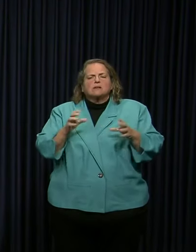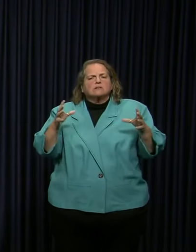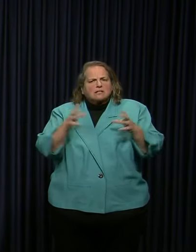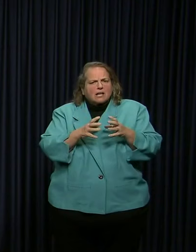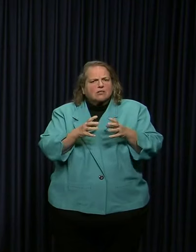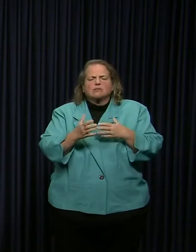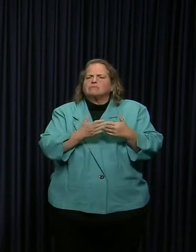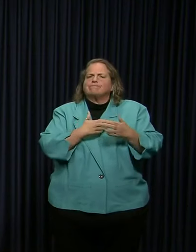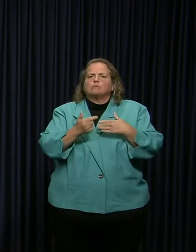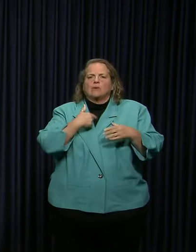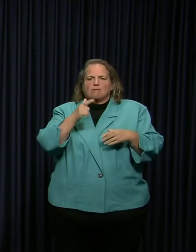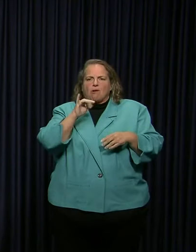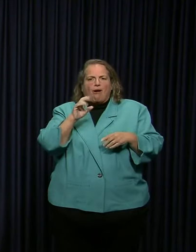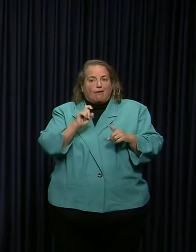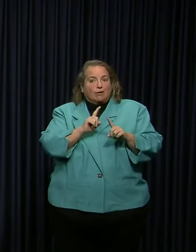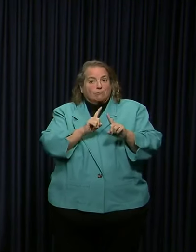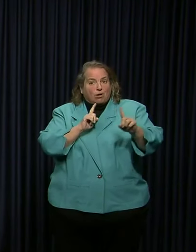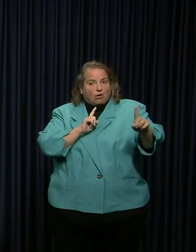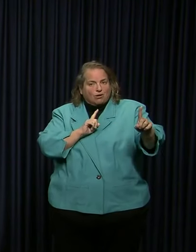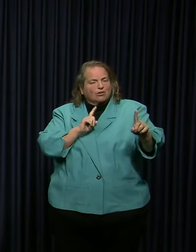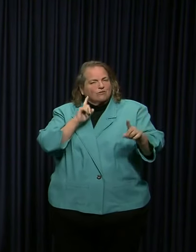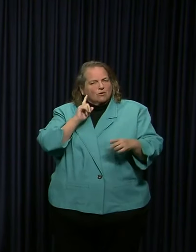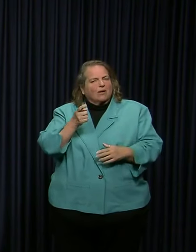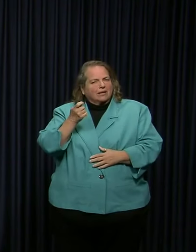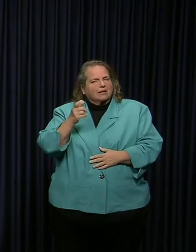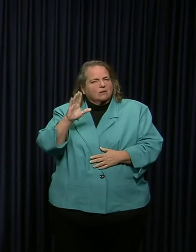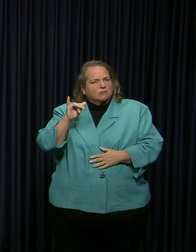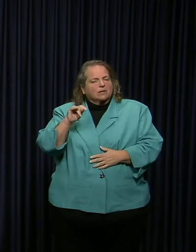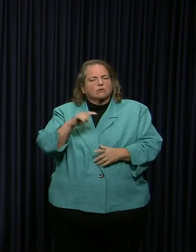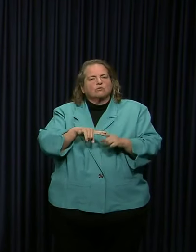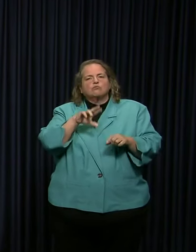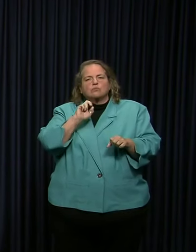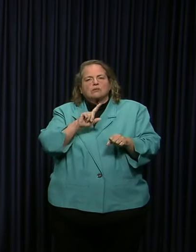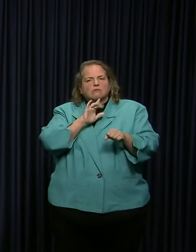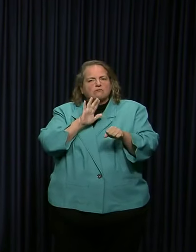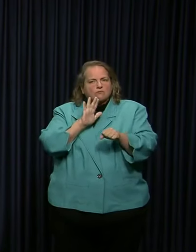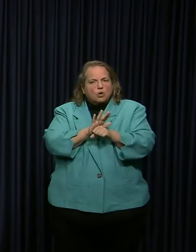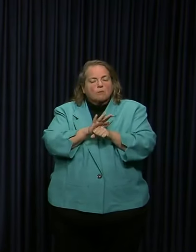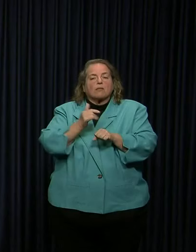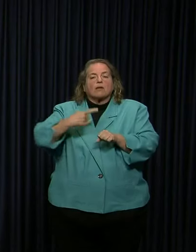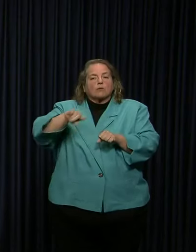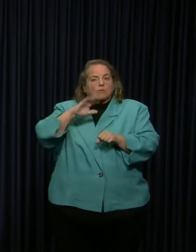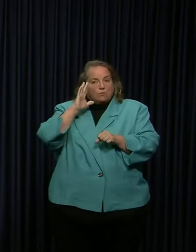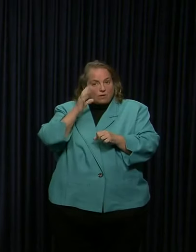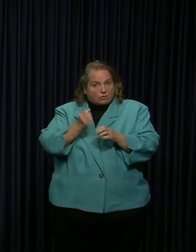THAT. BUT THESE ARE THE CRITICAL WEEKS, AND I KNOW WE ARE RESILIENT.